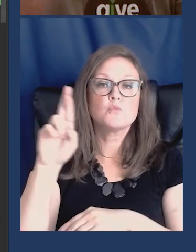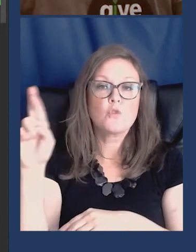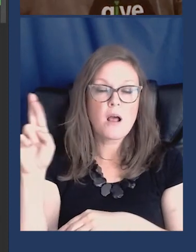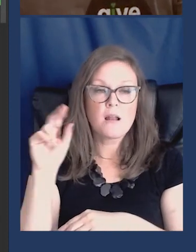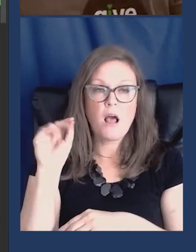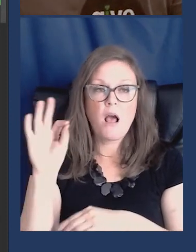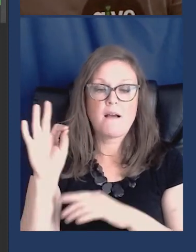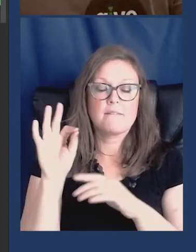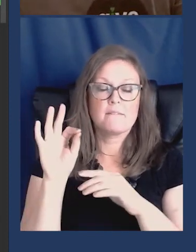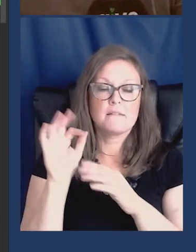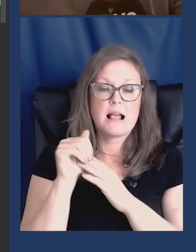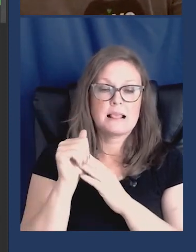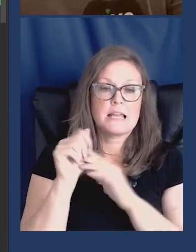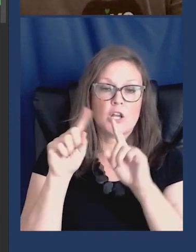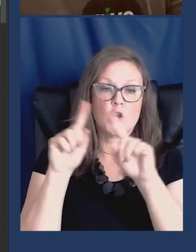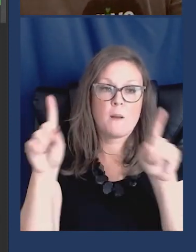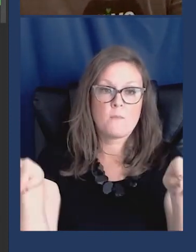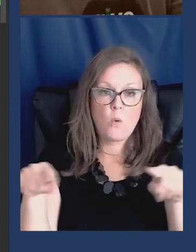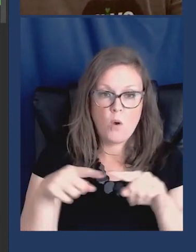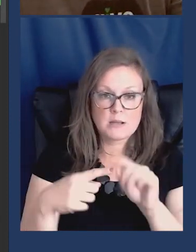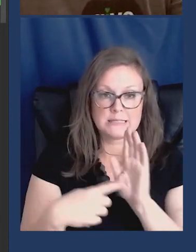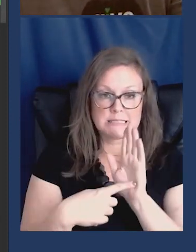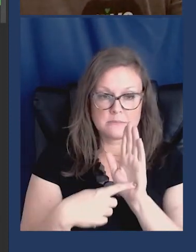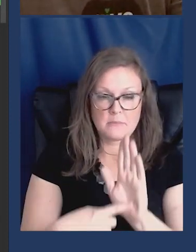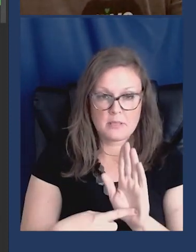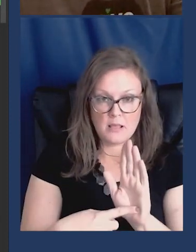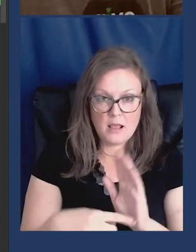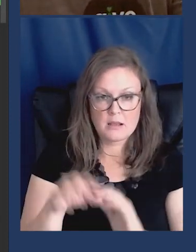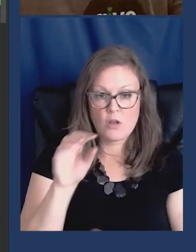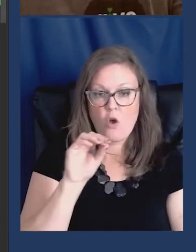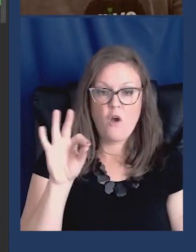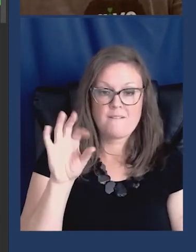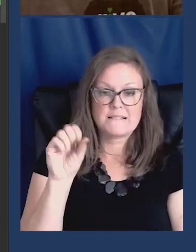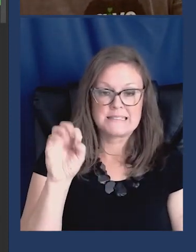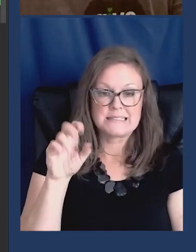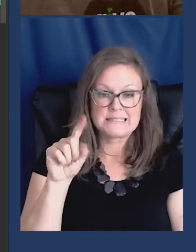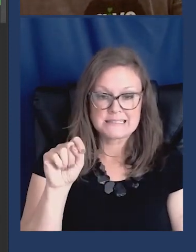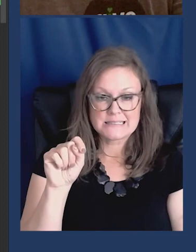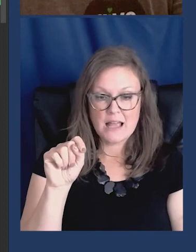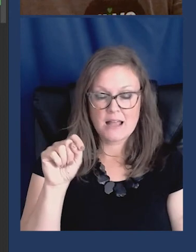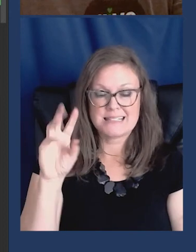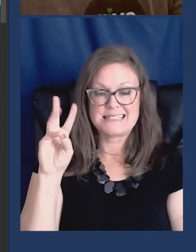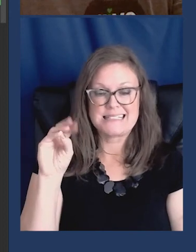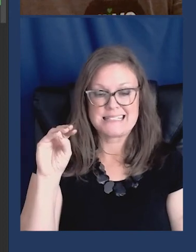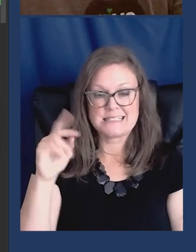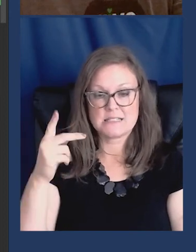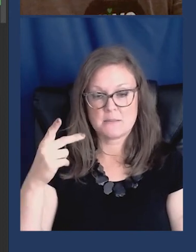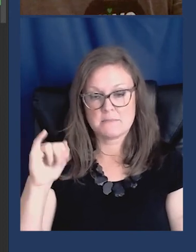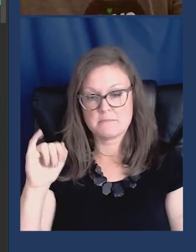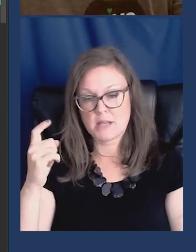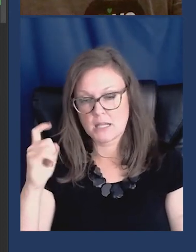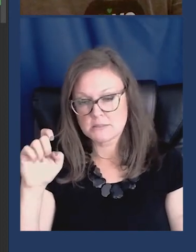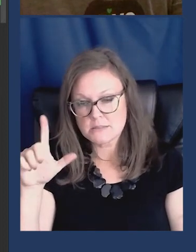offset back 60 pixels. Source image I actually want to use.